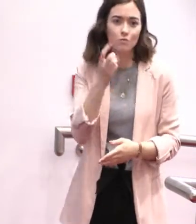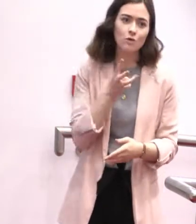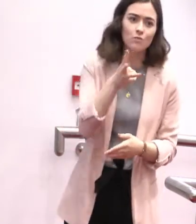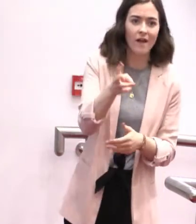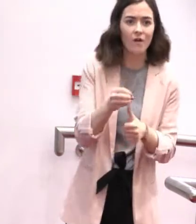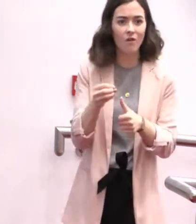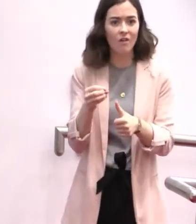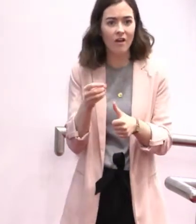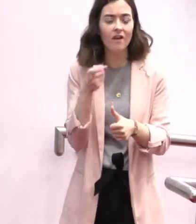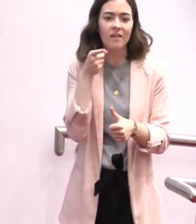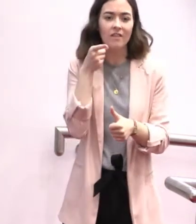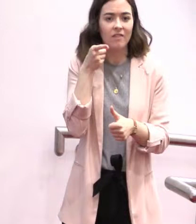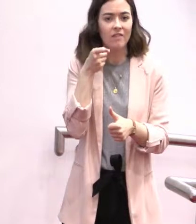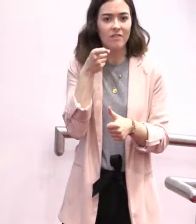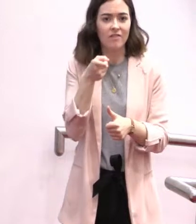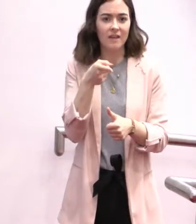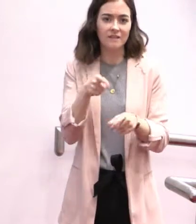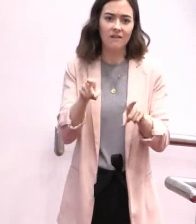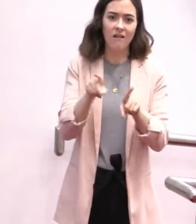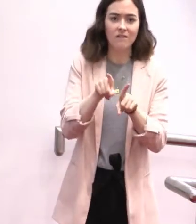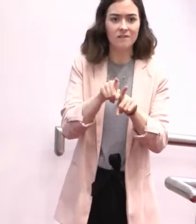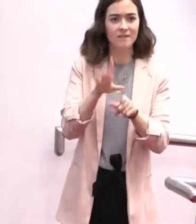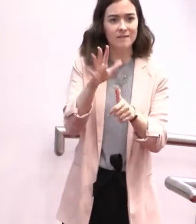I have also dealt with similar experiences of oppression.